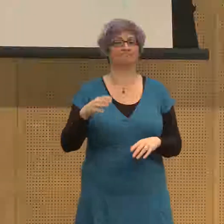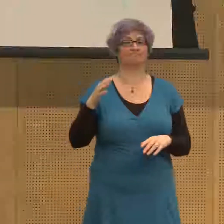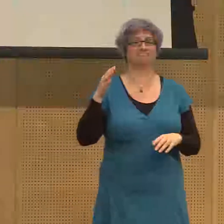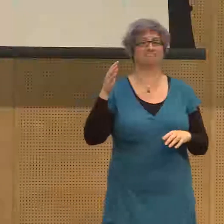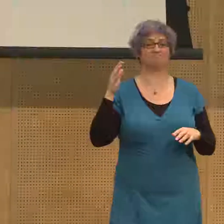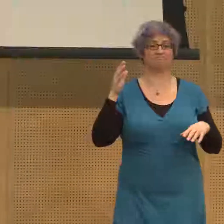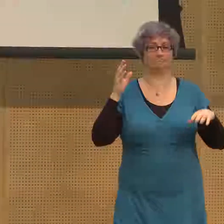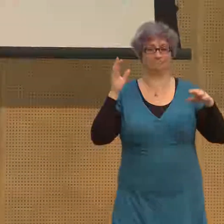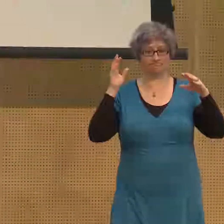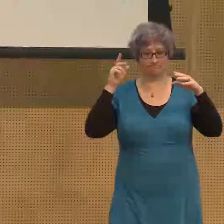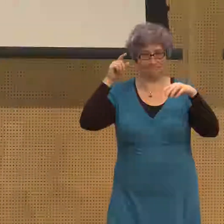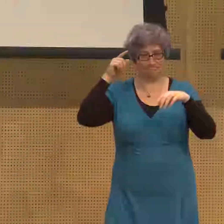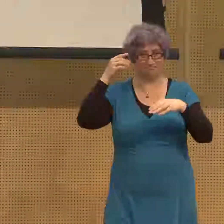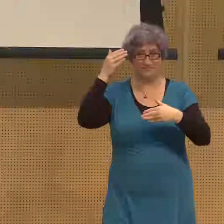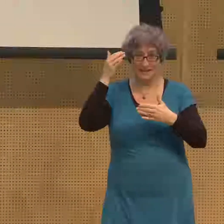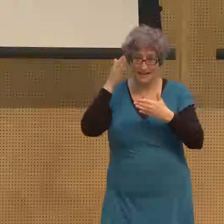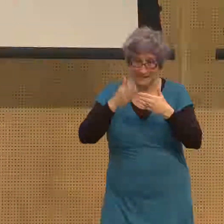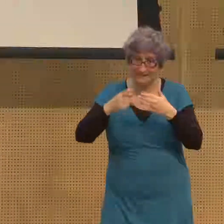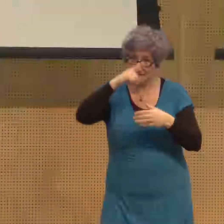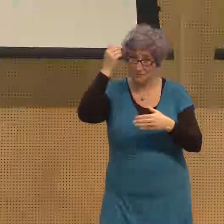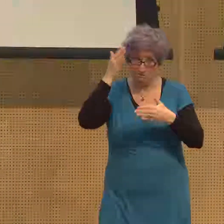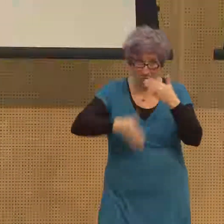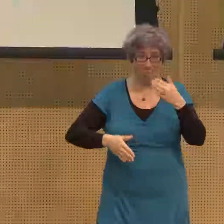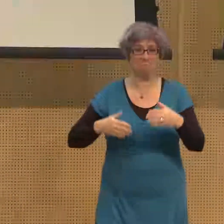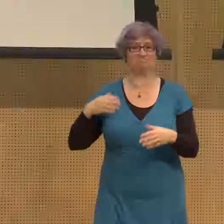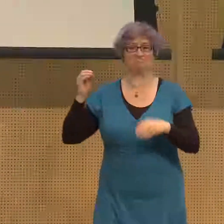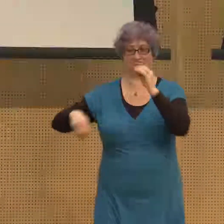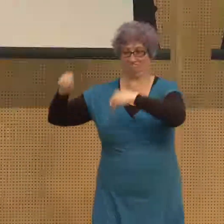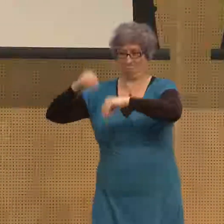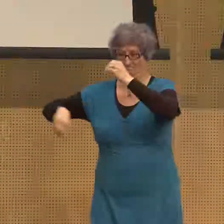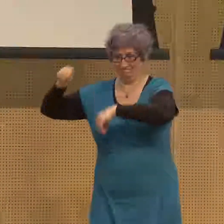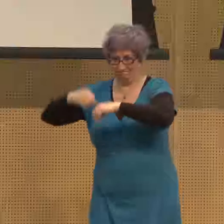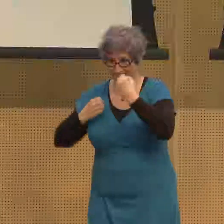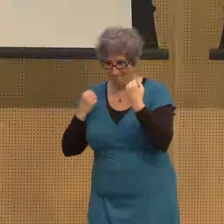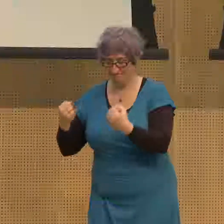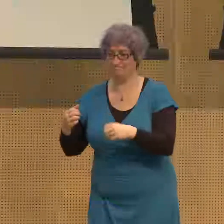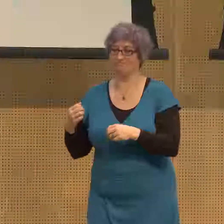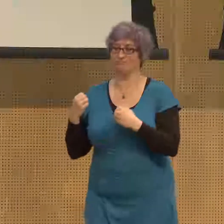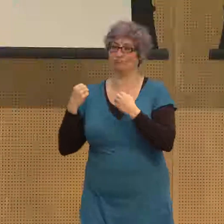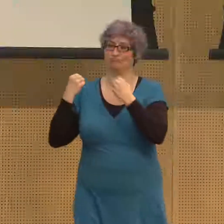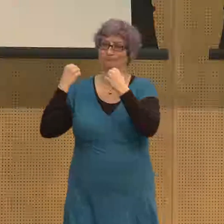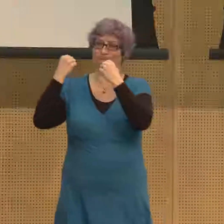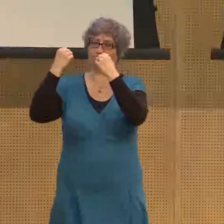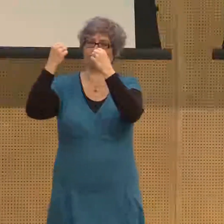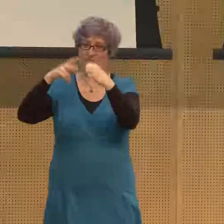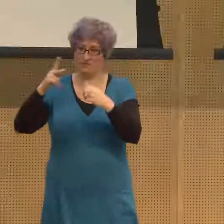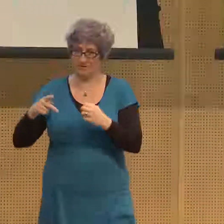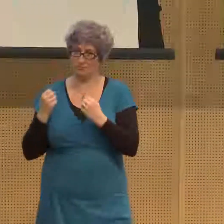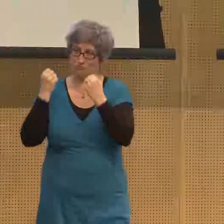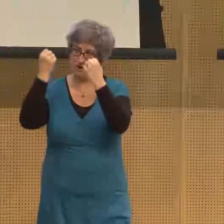so I wasn't able to join that weekend. At the end of the summer, I packed up.